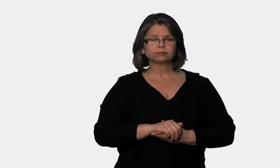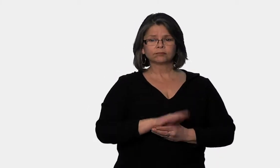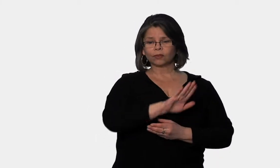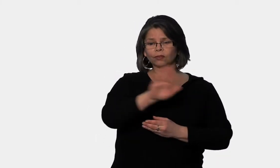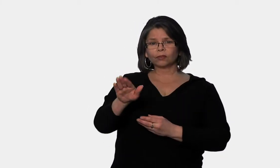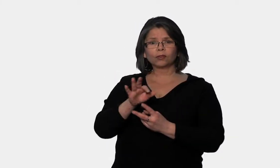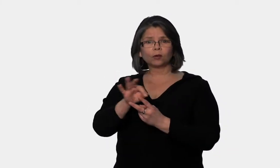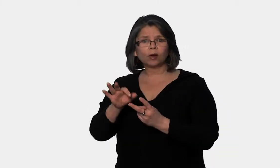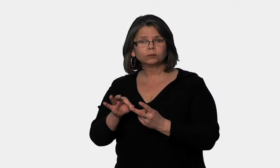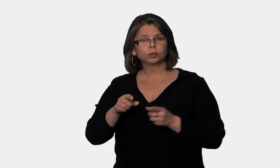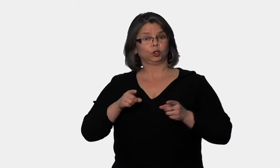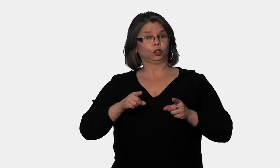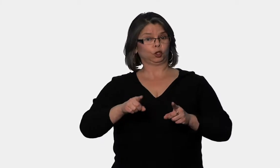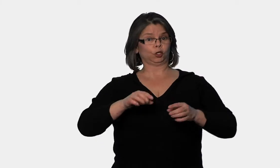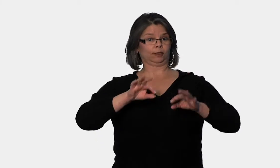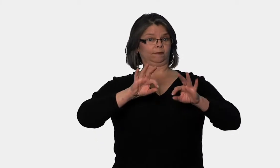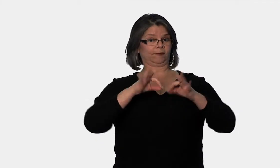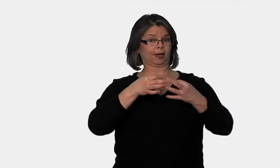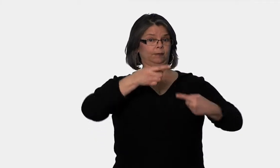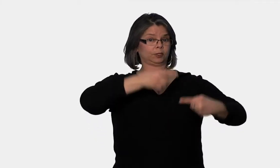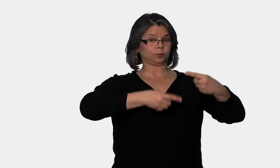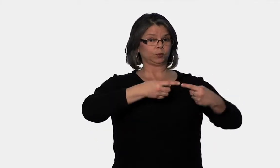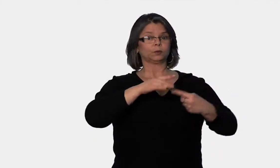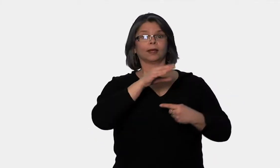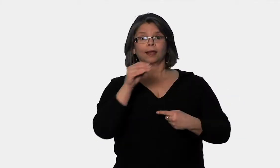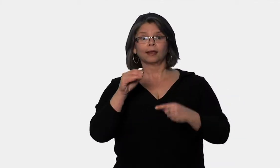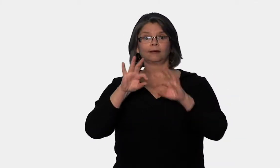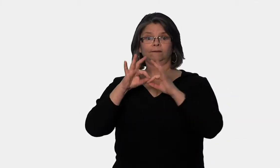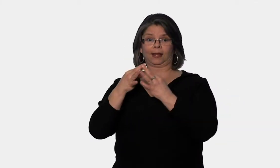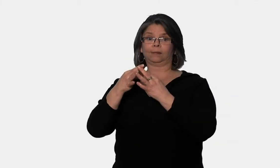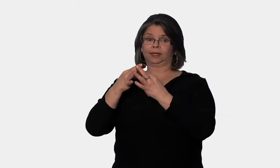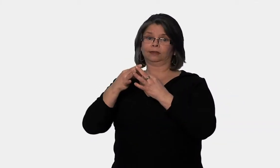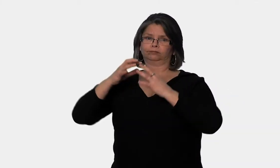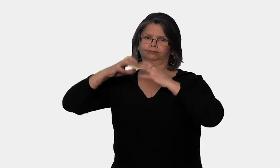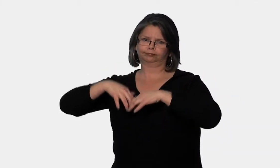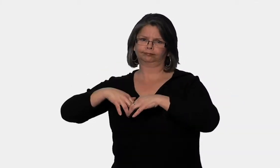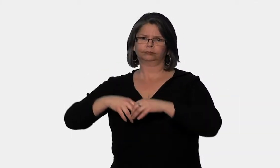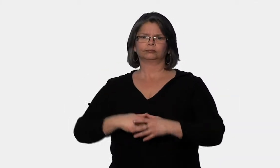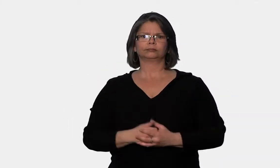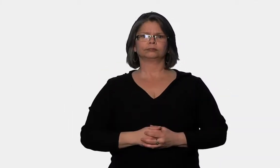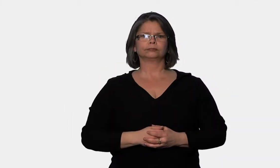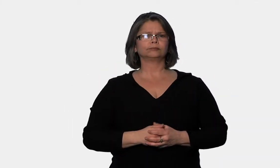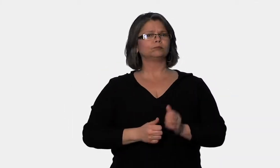at times of family disputes and breakdown,